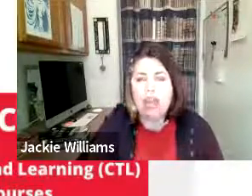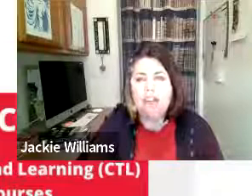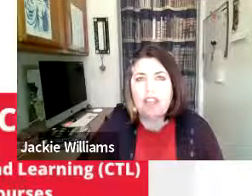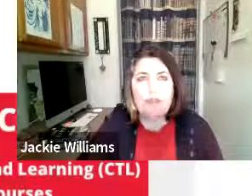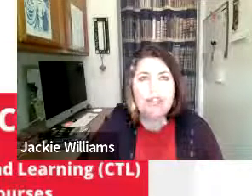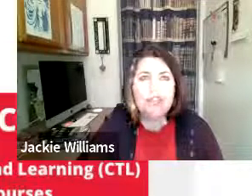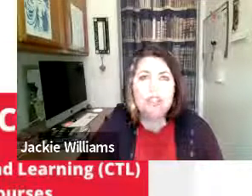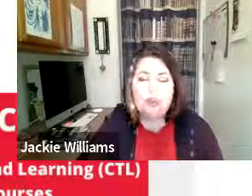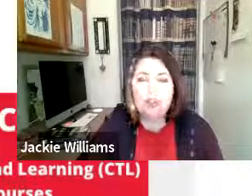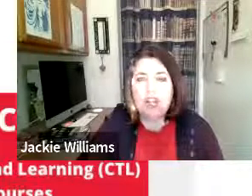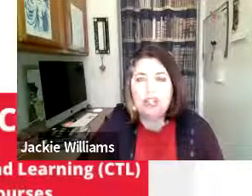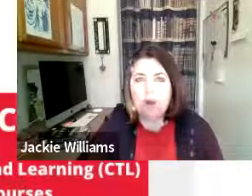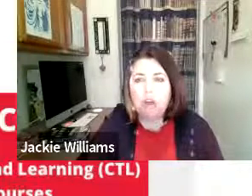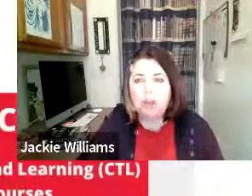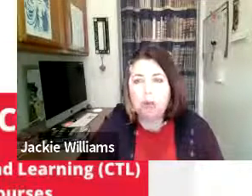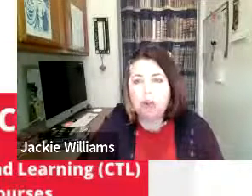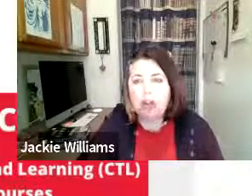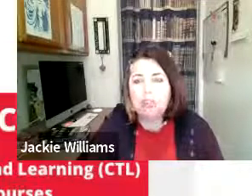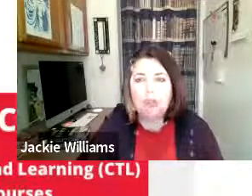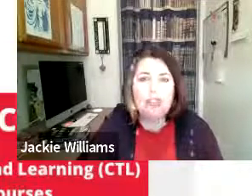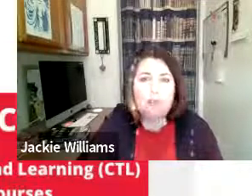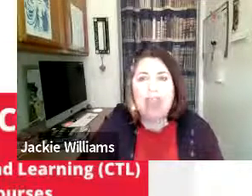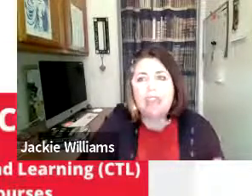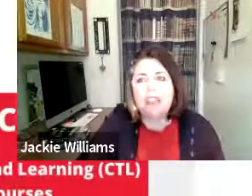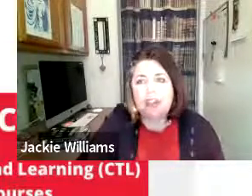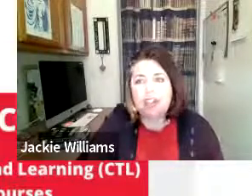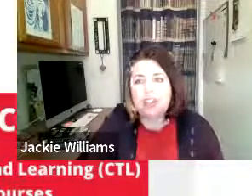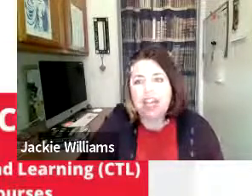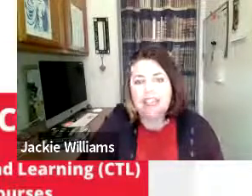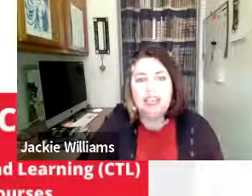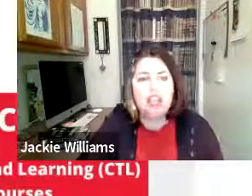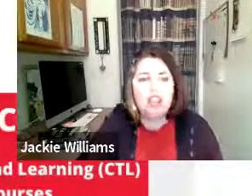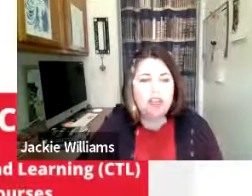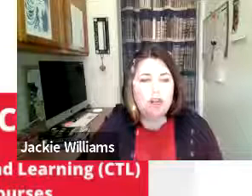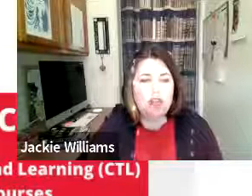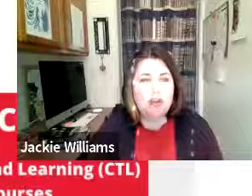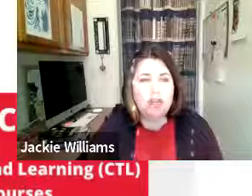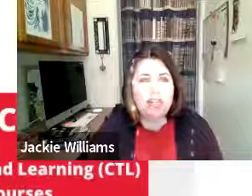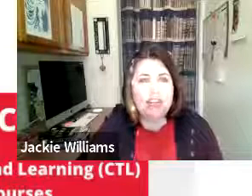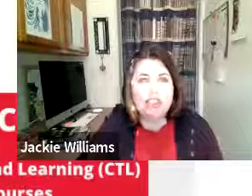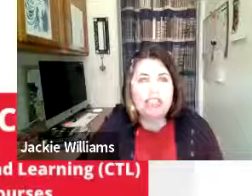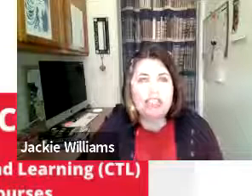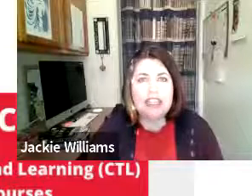have an embedded tutor as part of the program. So in their math in their English class, there, we're gonna guarantee that